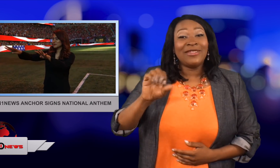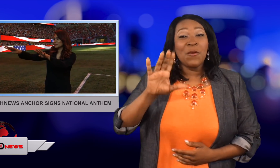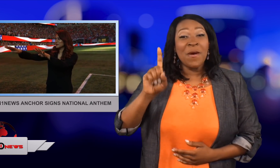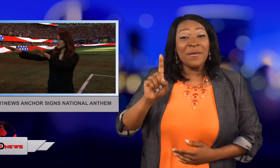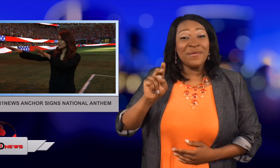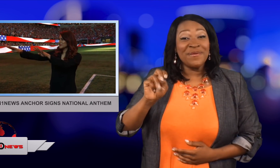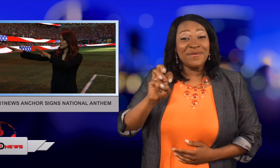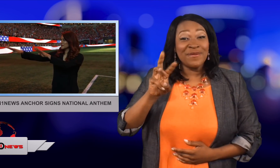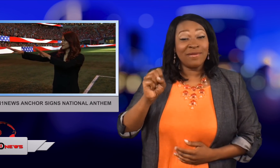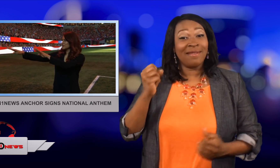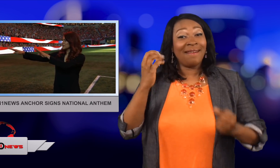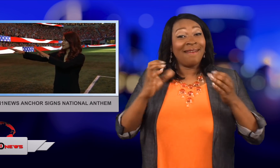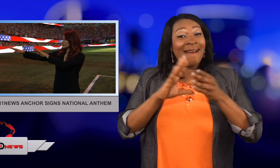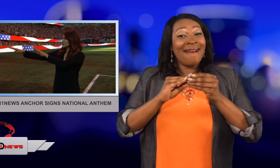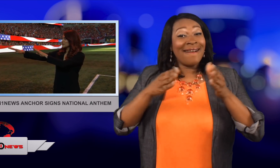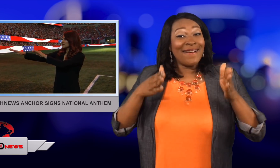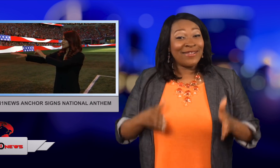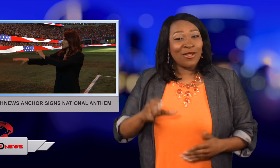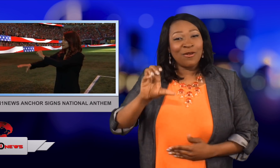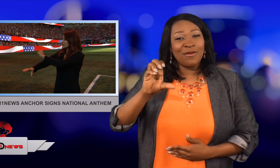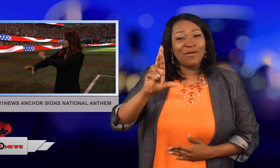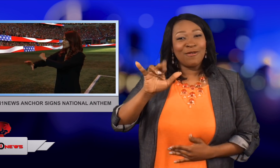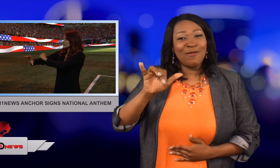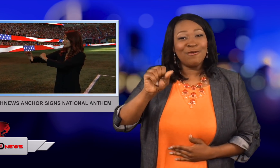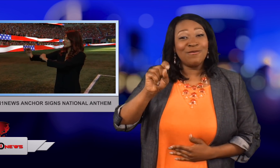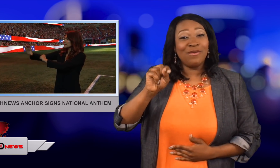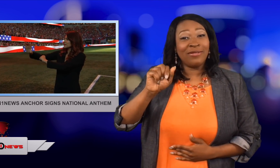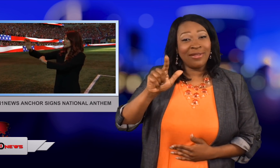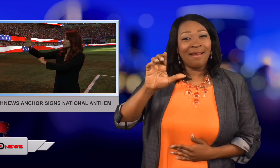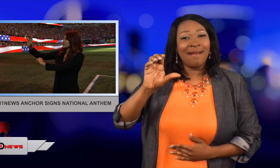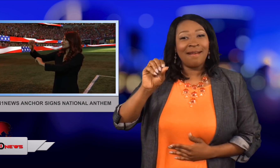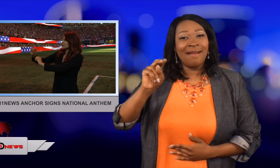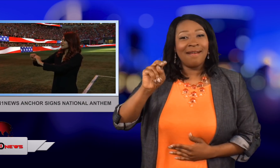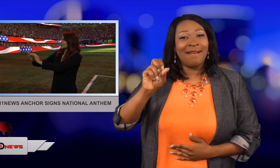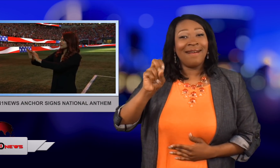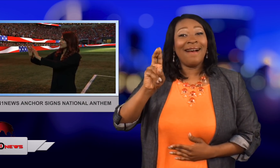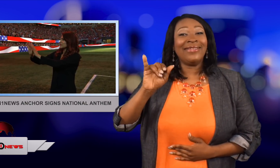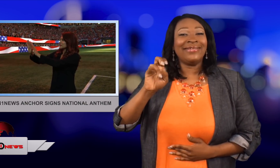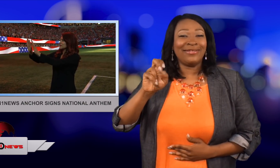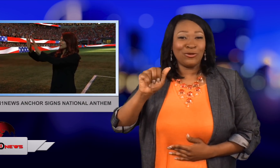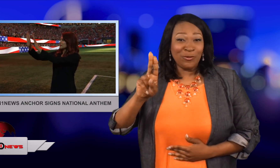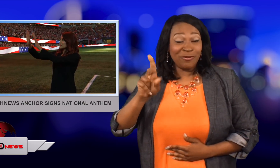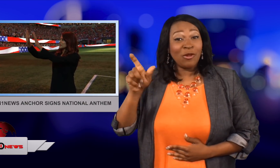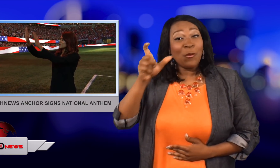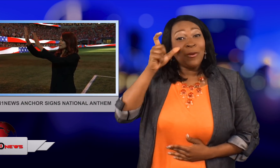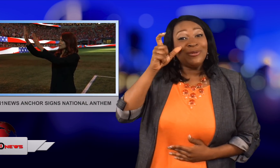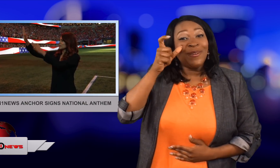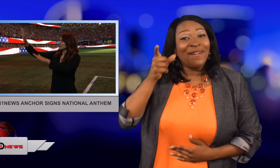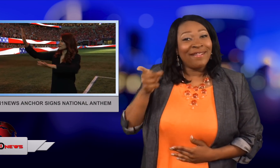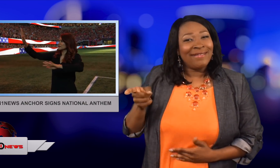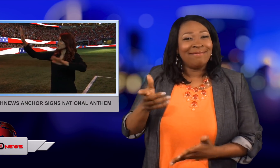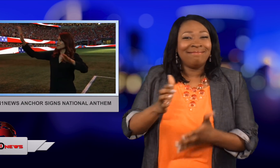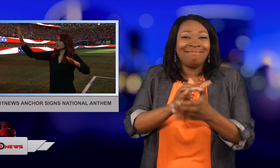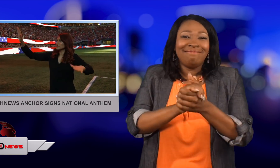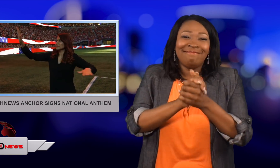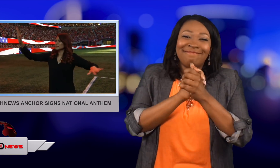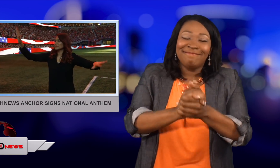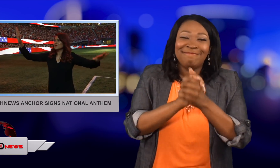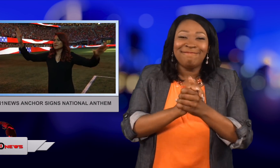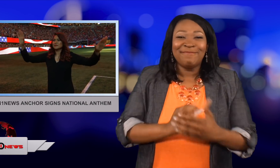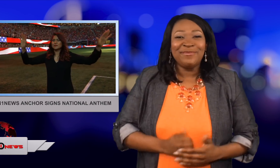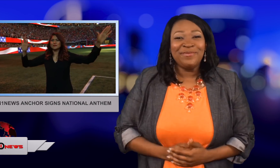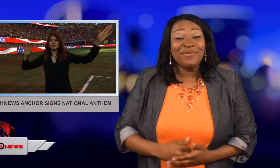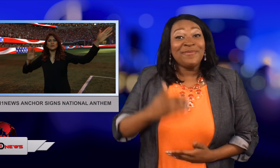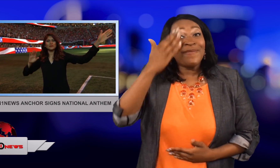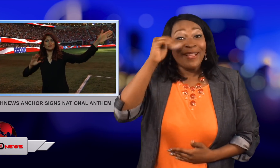Congratulations to Sign1News anchor Crystal Cousineau.